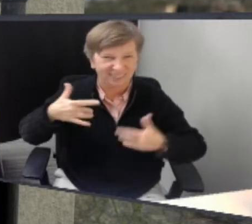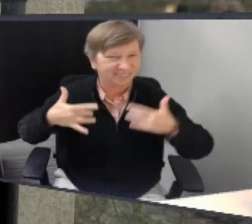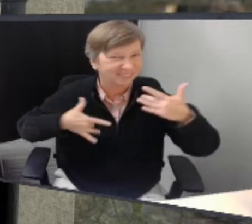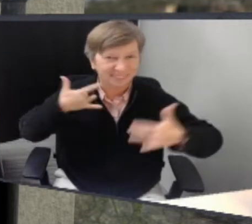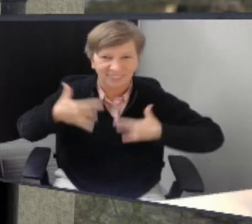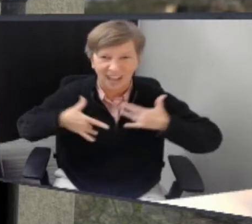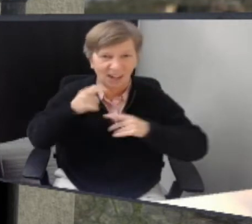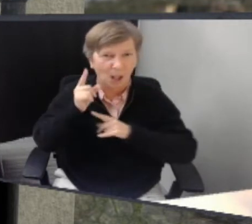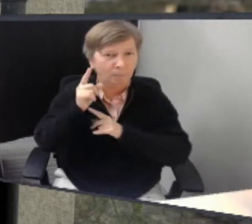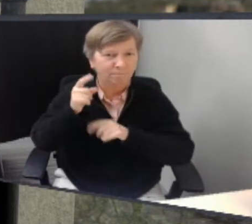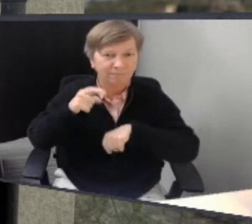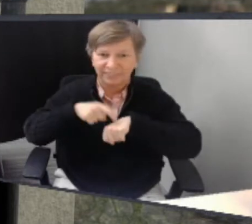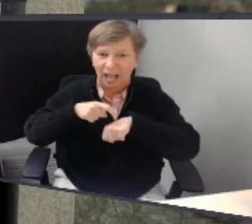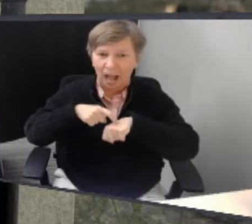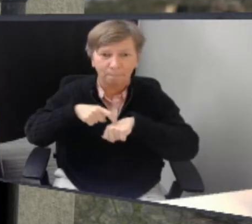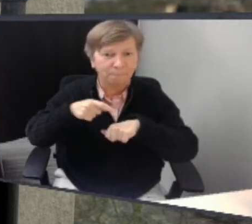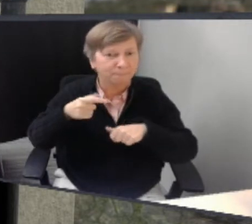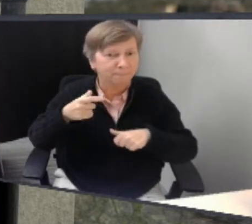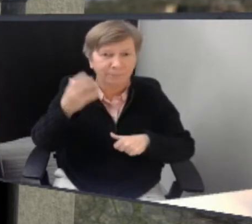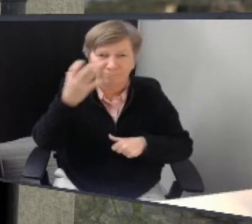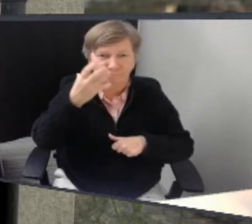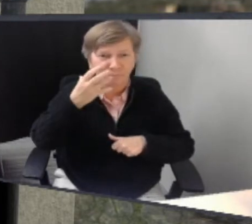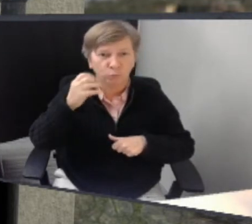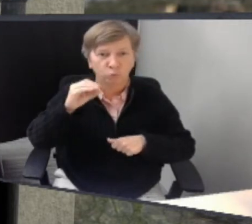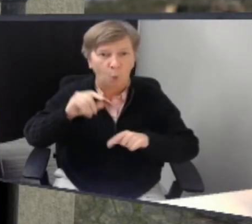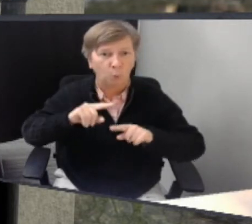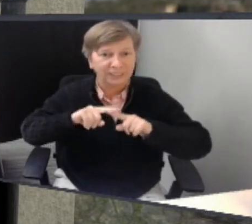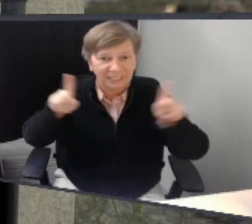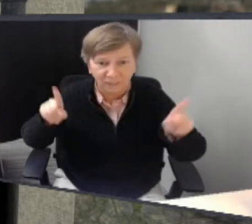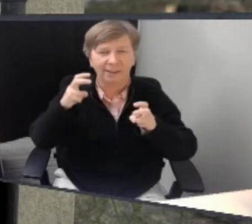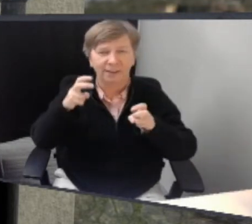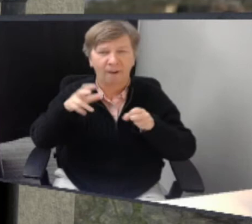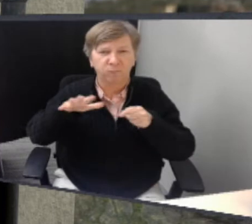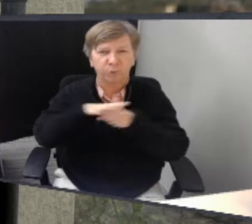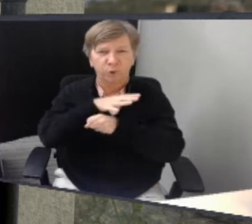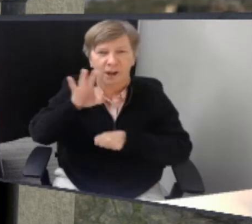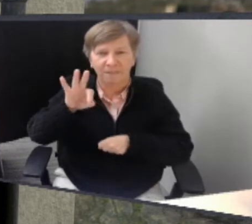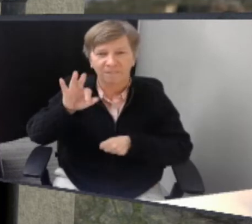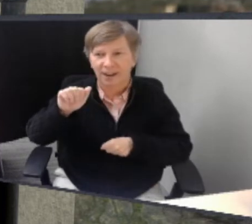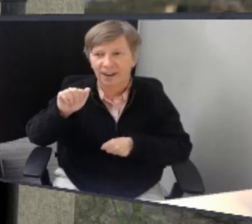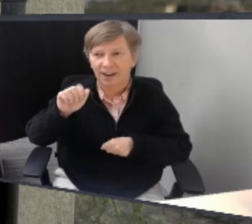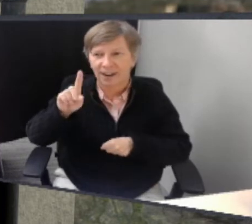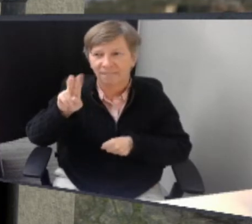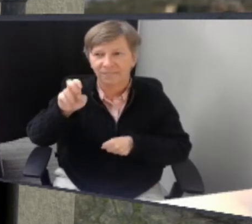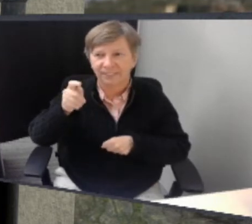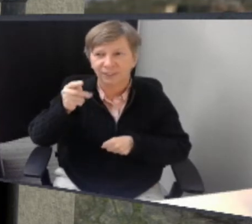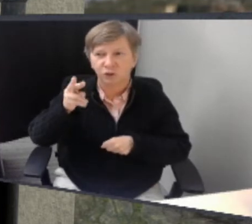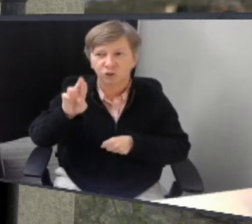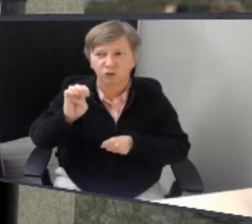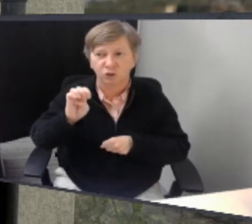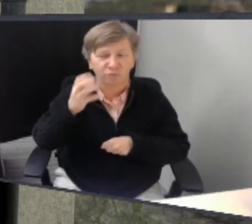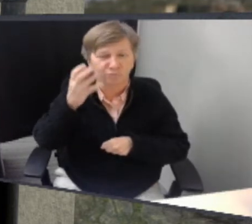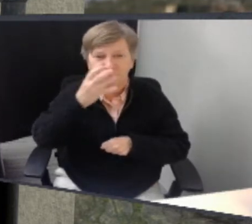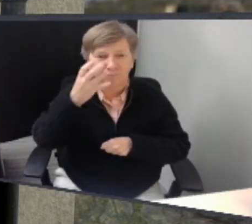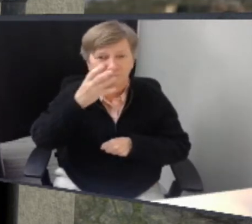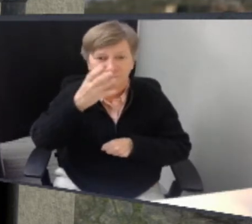give this presentation today. This is a very exciting time, lots of different things happening,